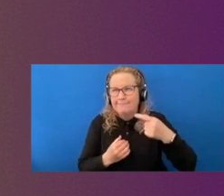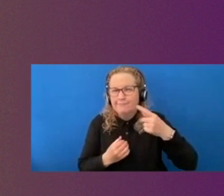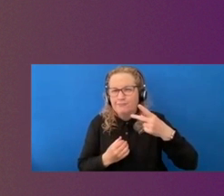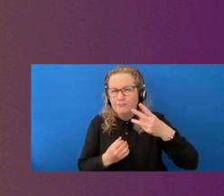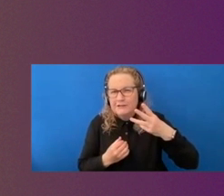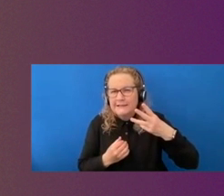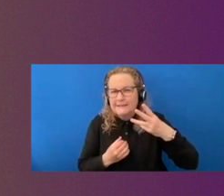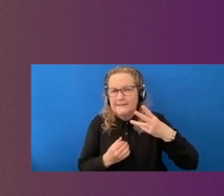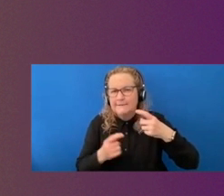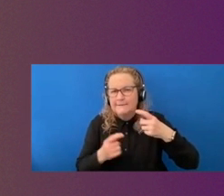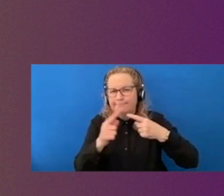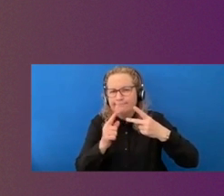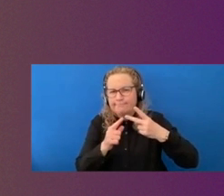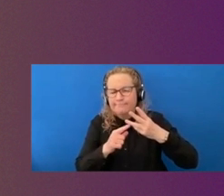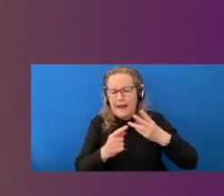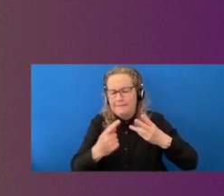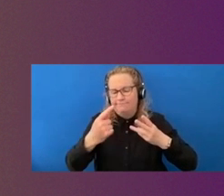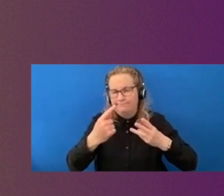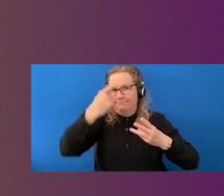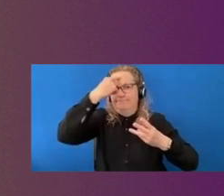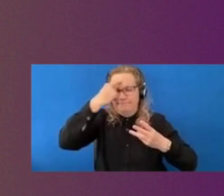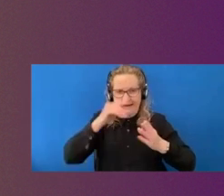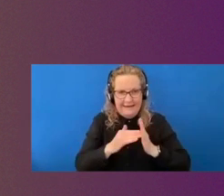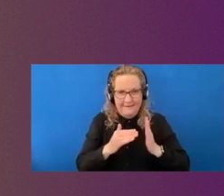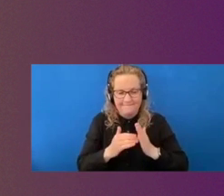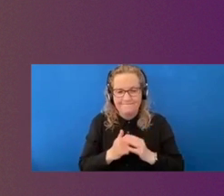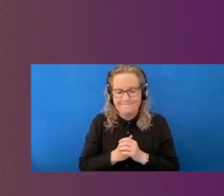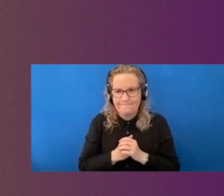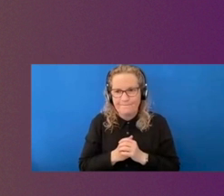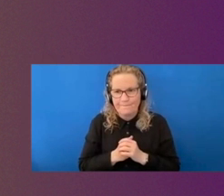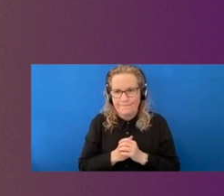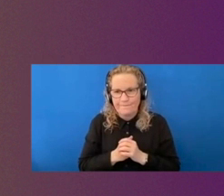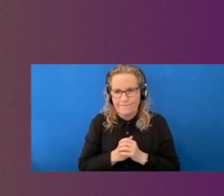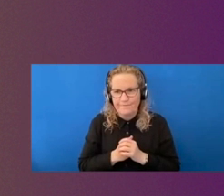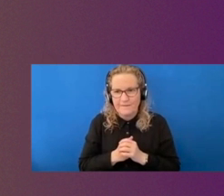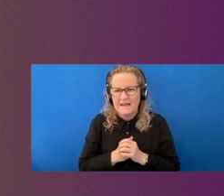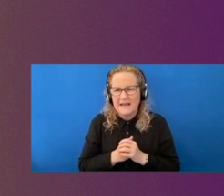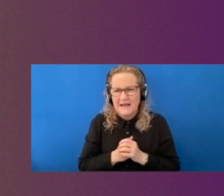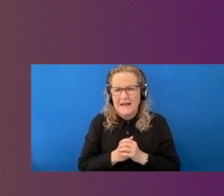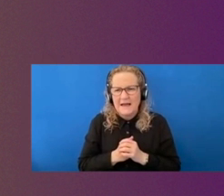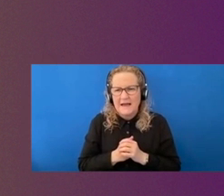to the top of my head one uh as I was saying people with disabilities